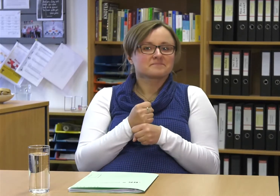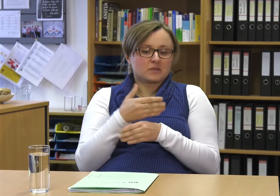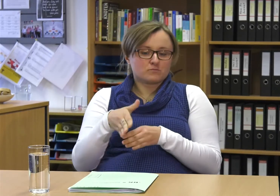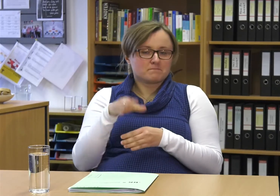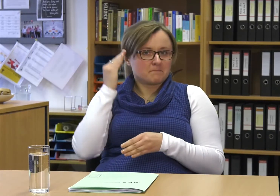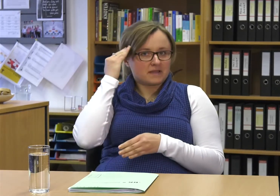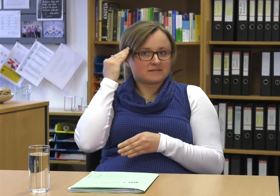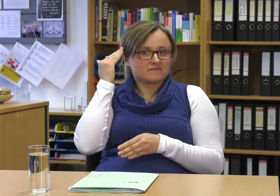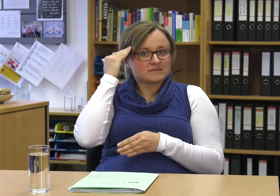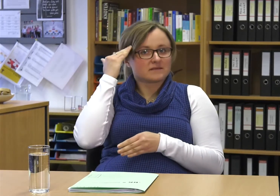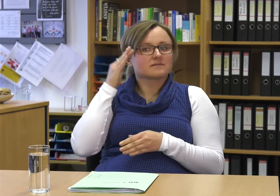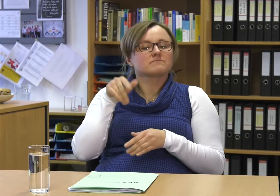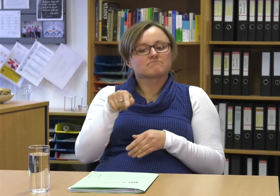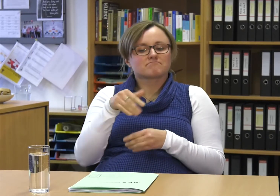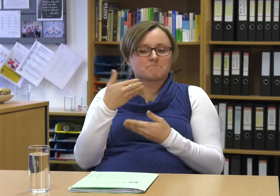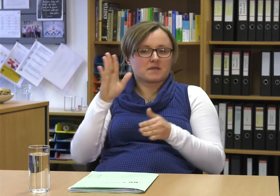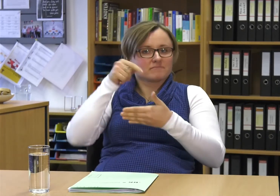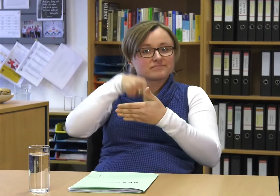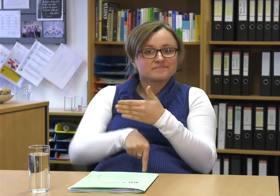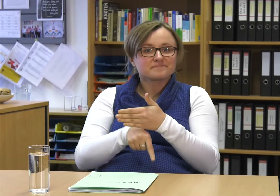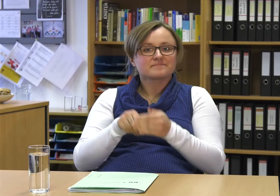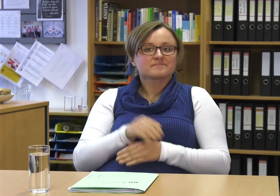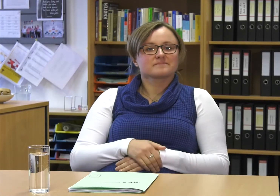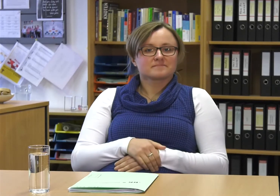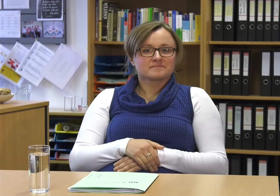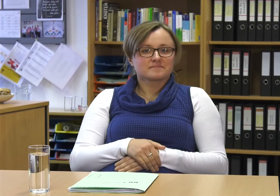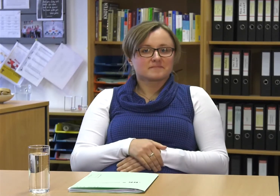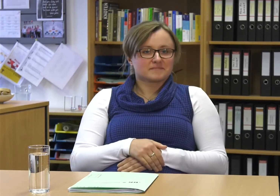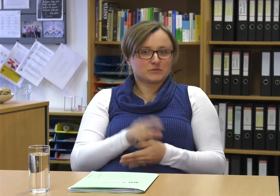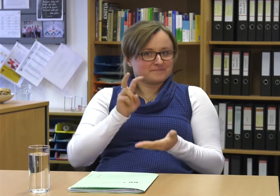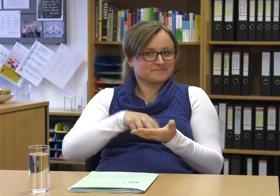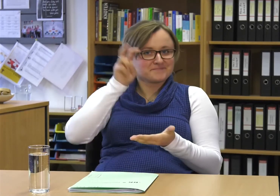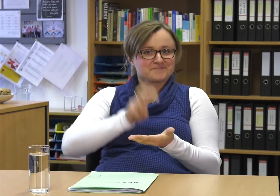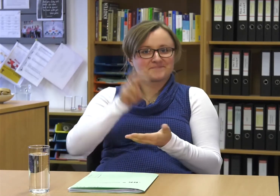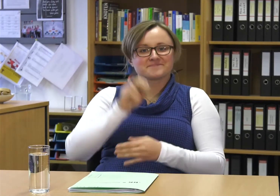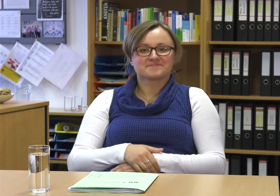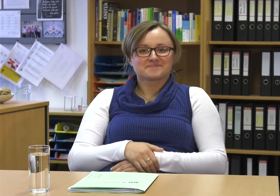To deepen my knowledge. Great!